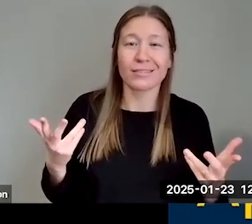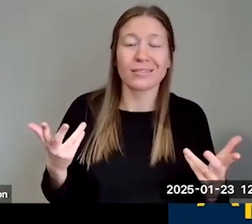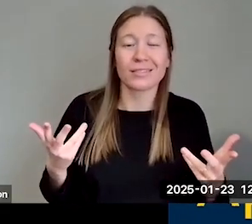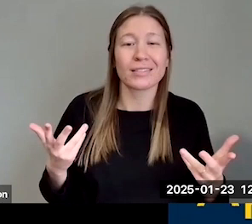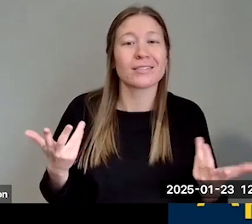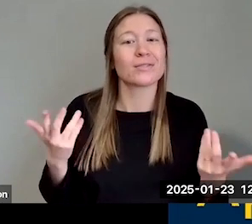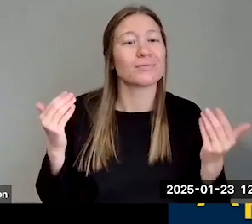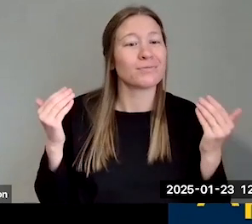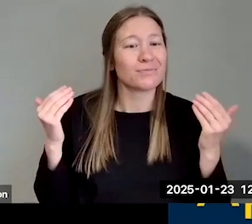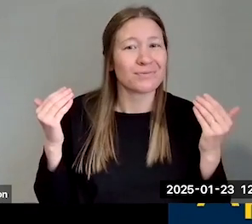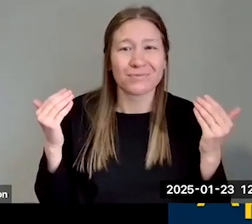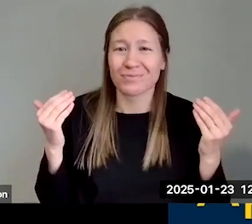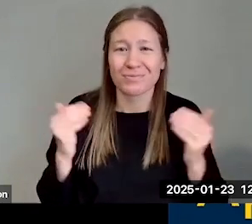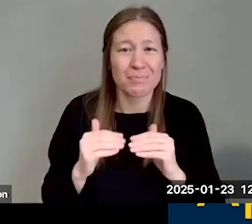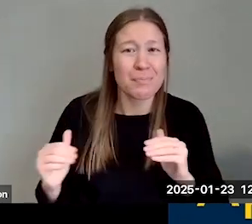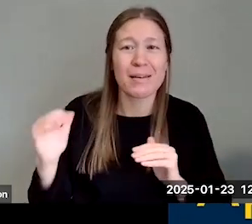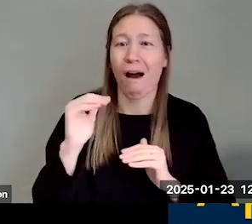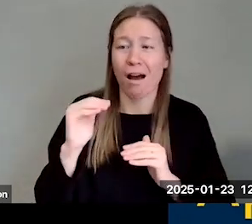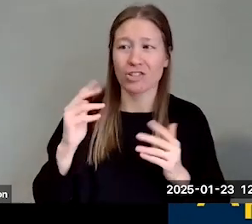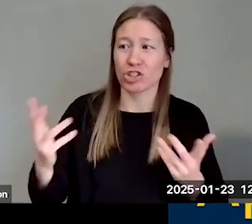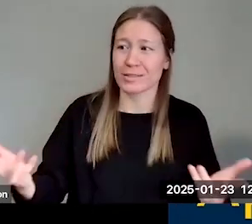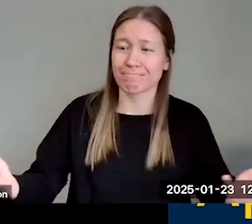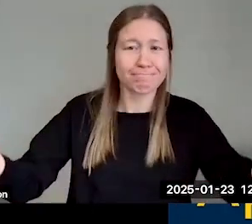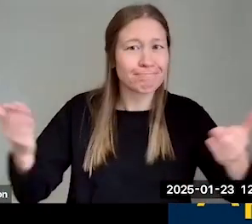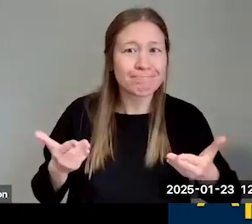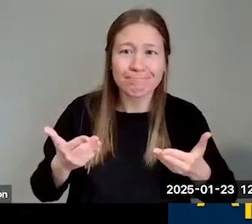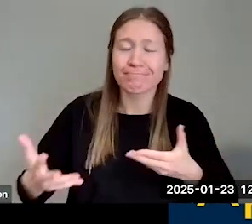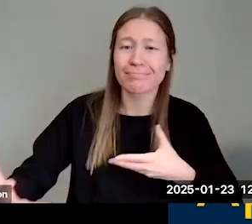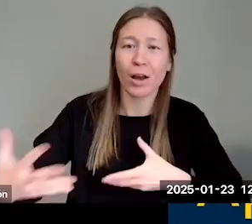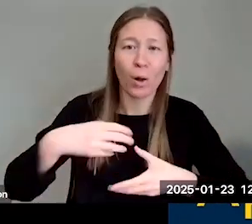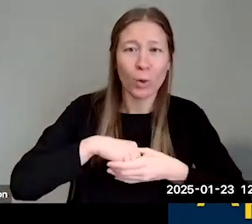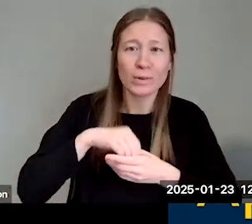beyond creating a inclusive and accessible environment for everybody,